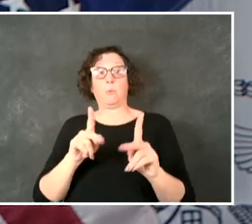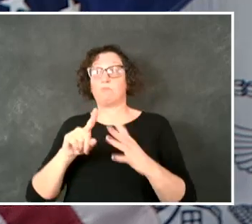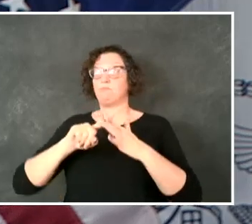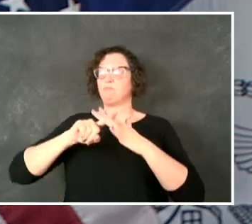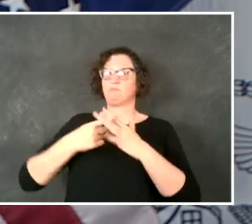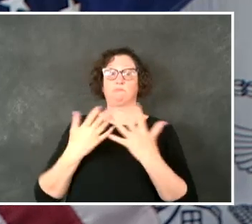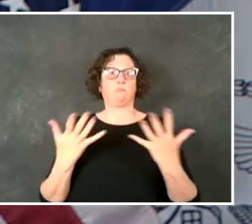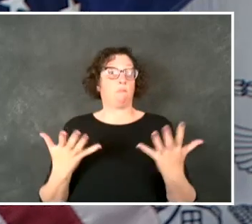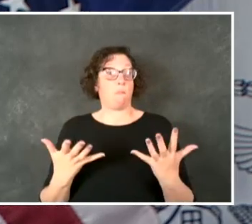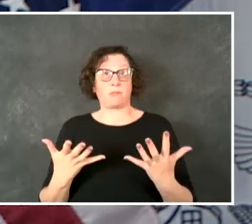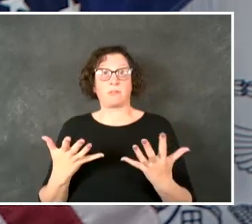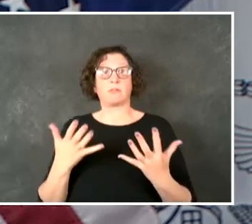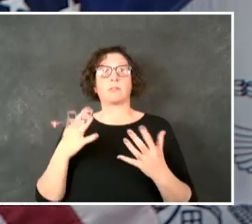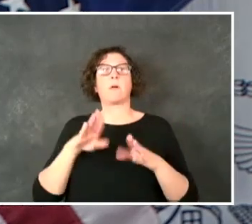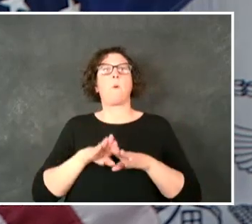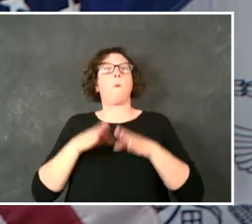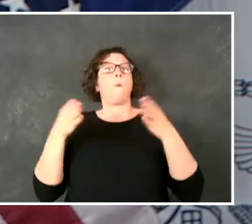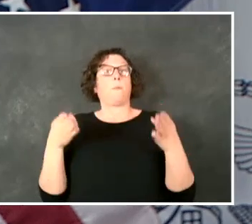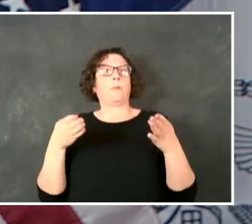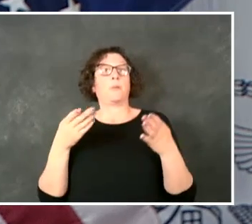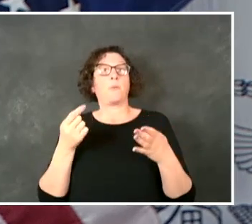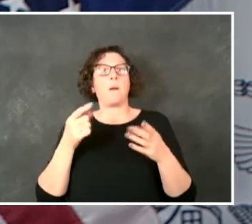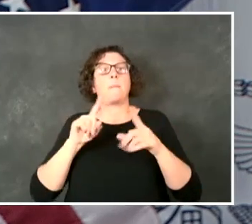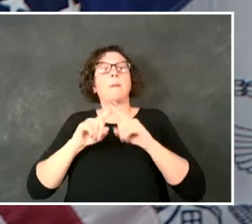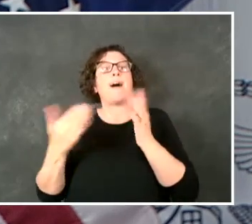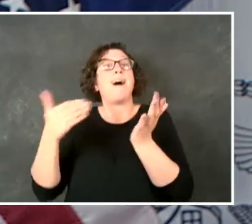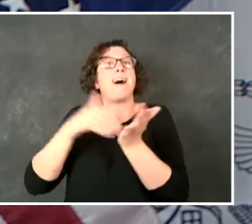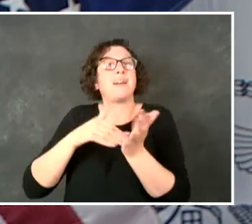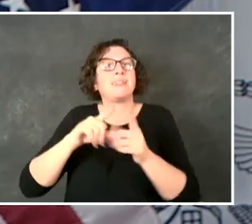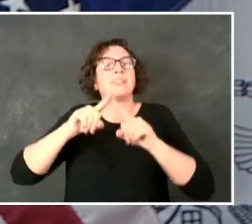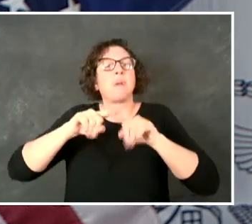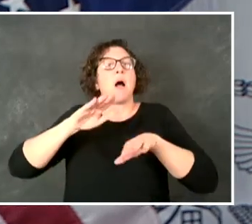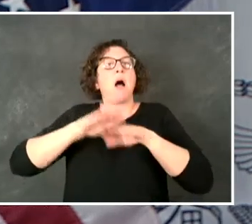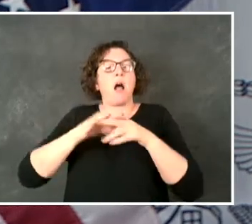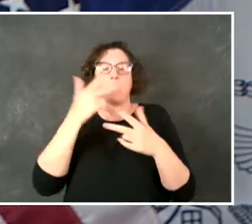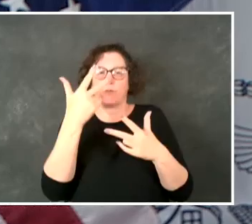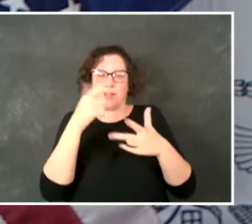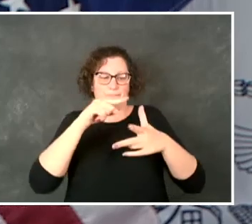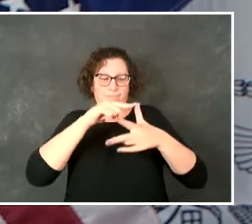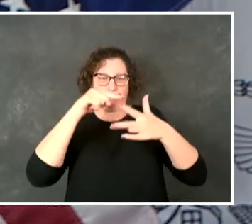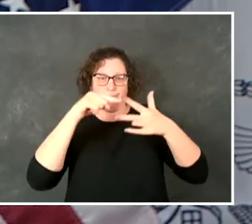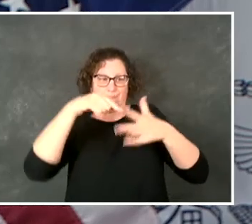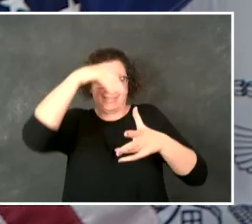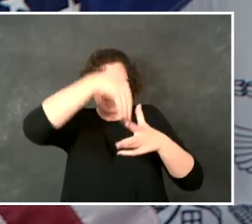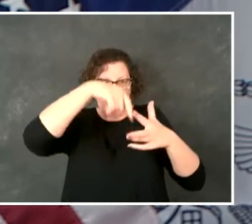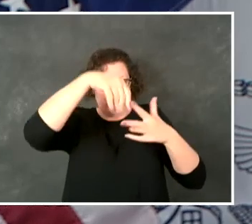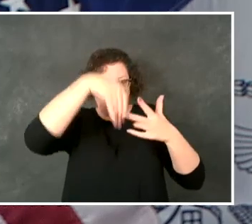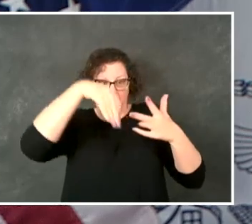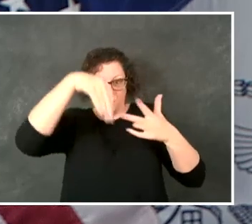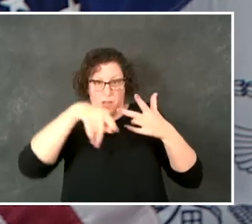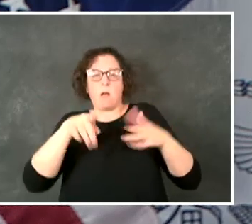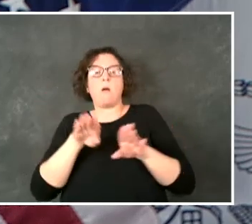KIND OF RESTART.